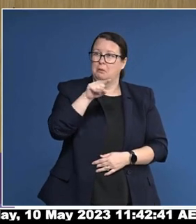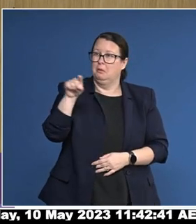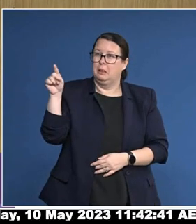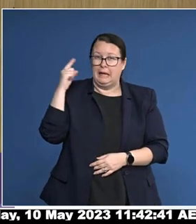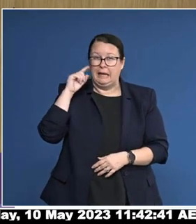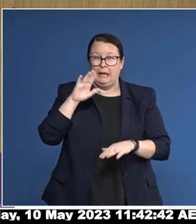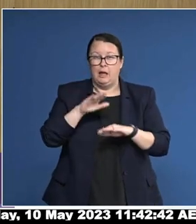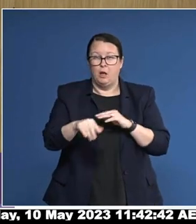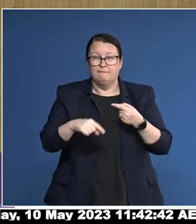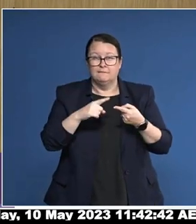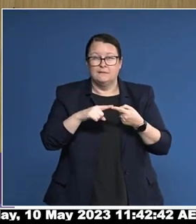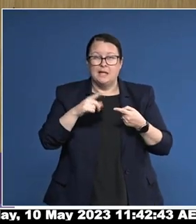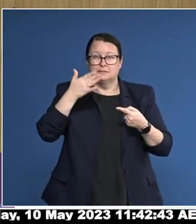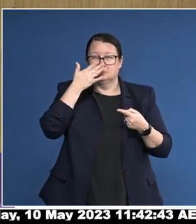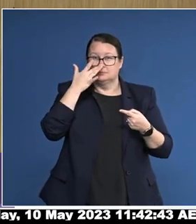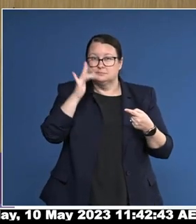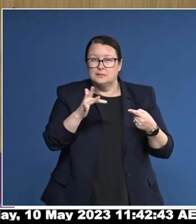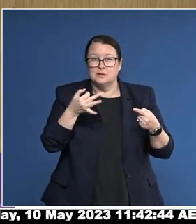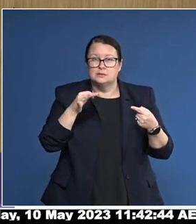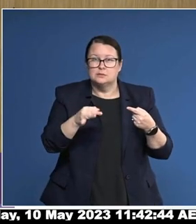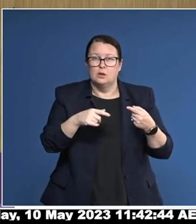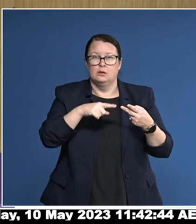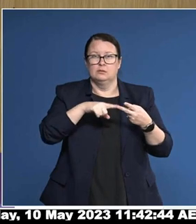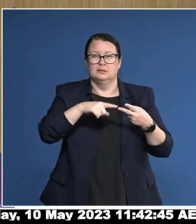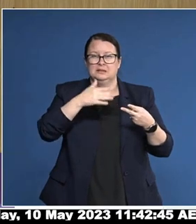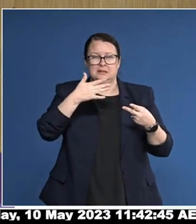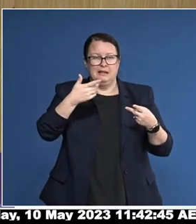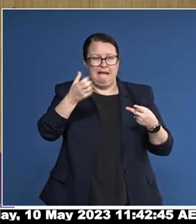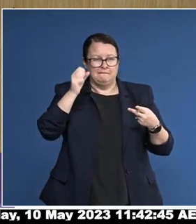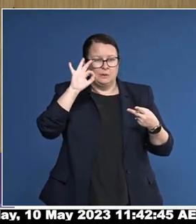that there - that it could be perceived as ableism by the teachers, in that it wasn't to